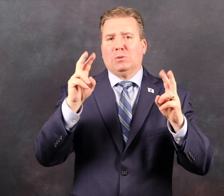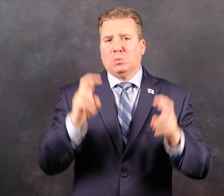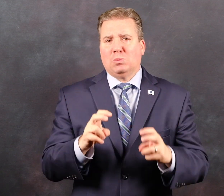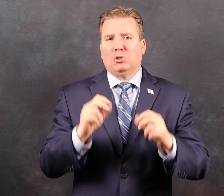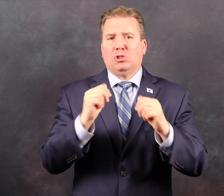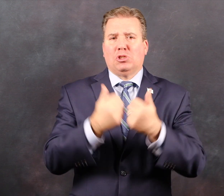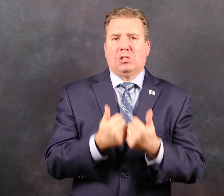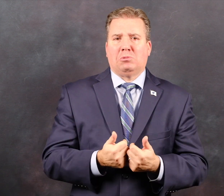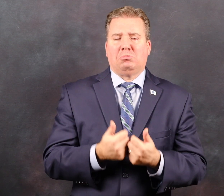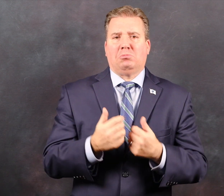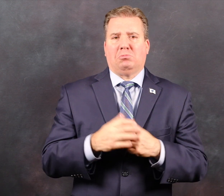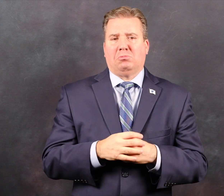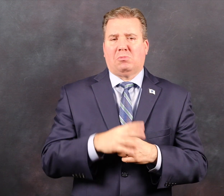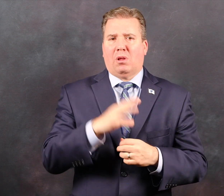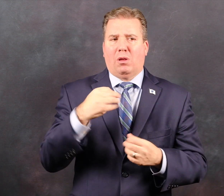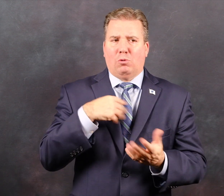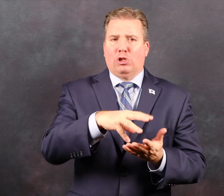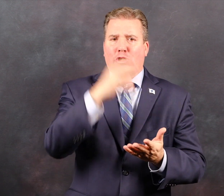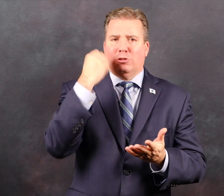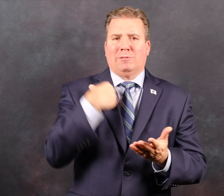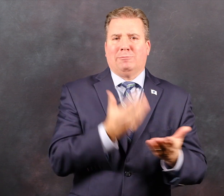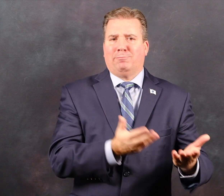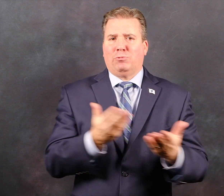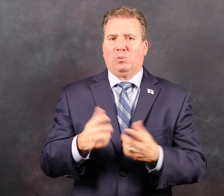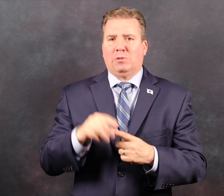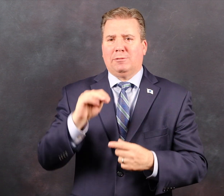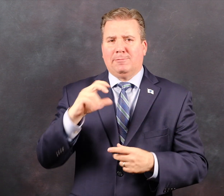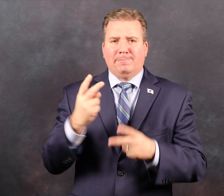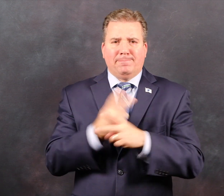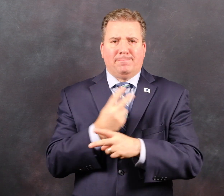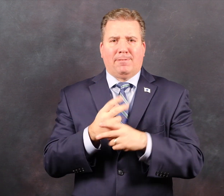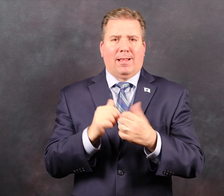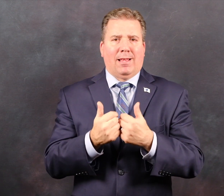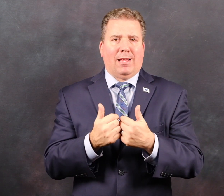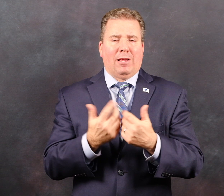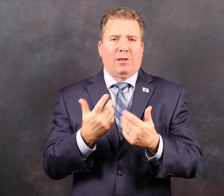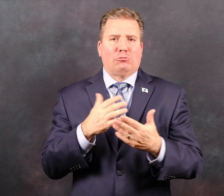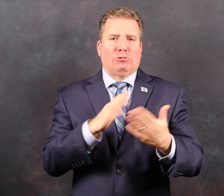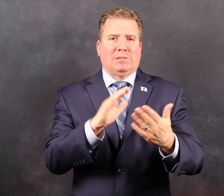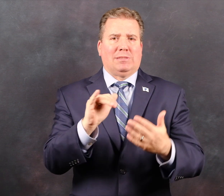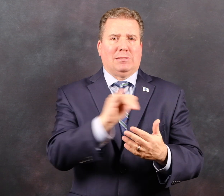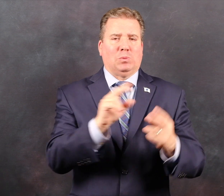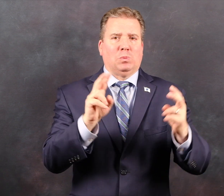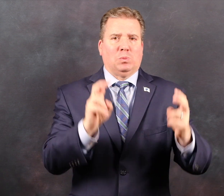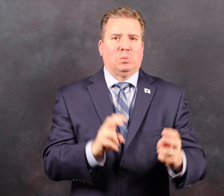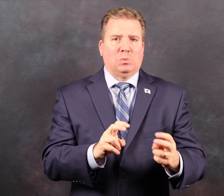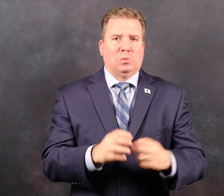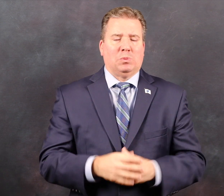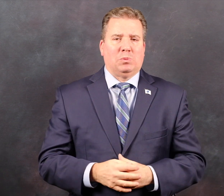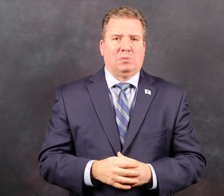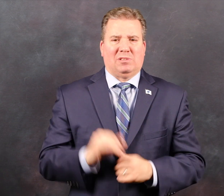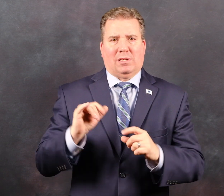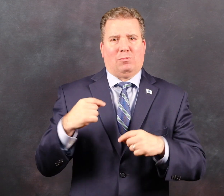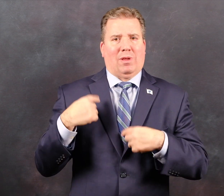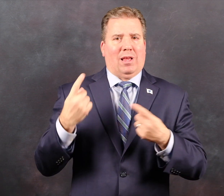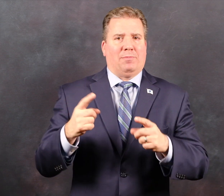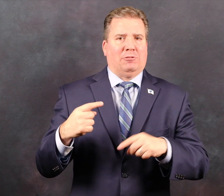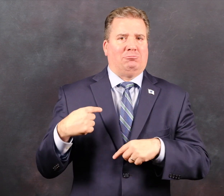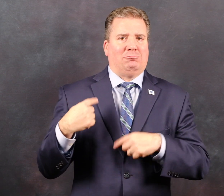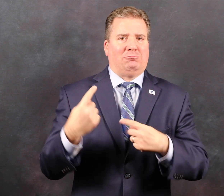to learn of the issues and challenges that present for them, and to see how MCDHH can address those concerns.